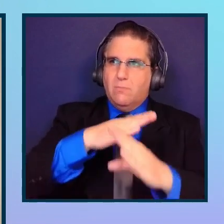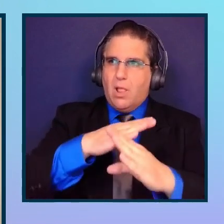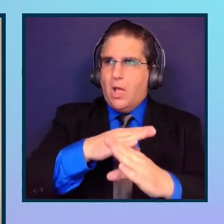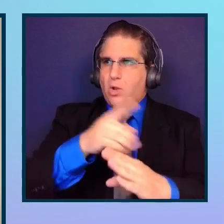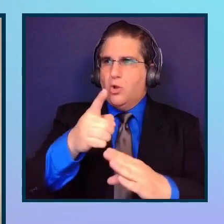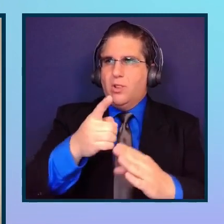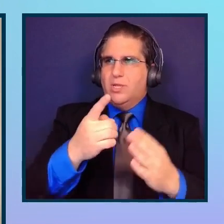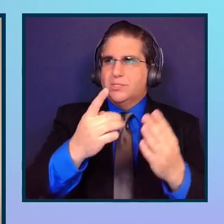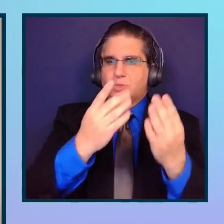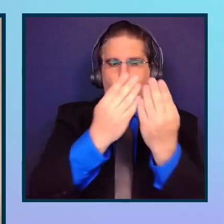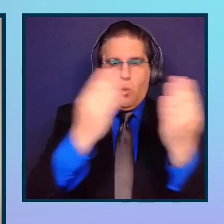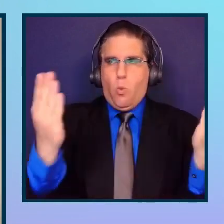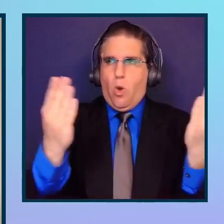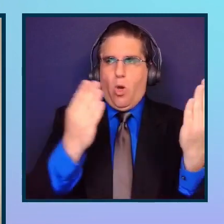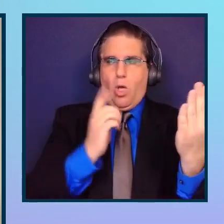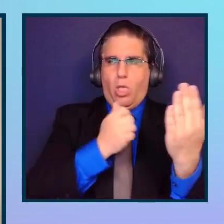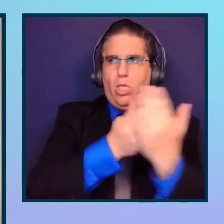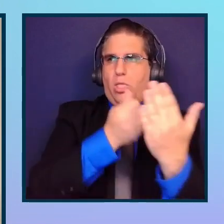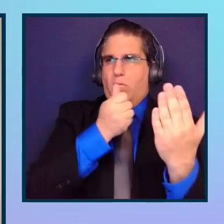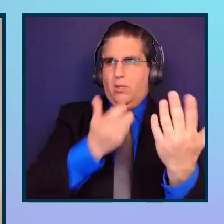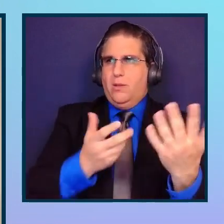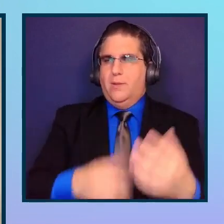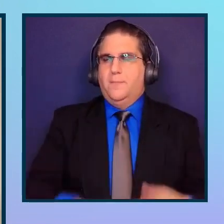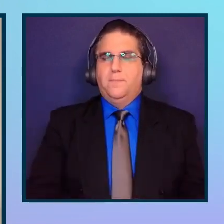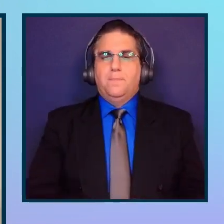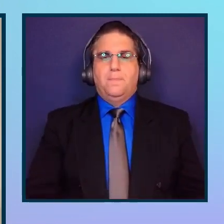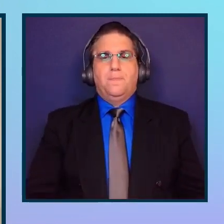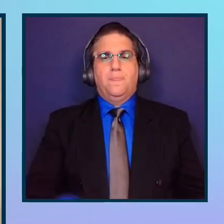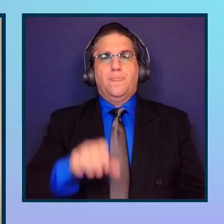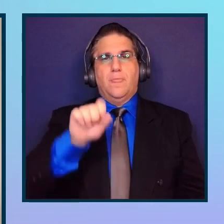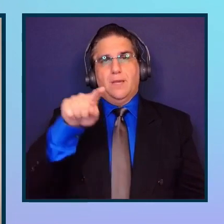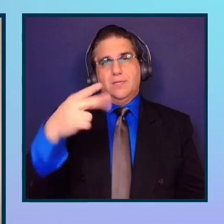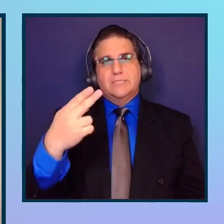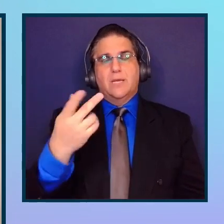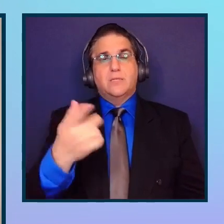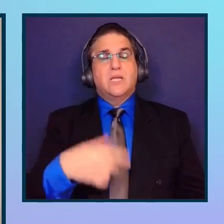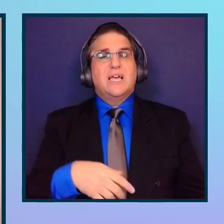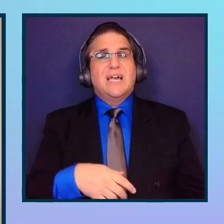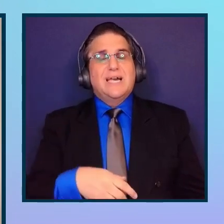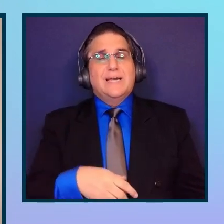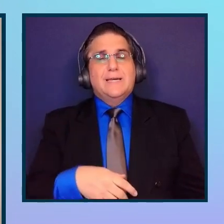Yeah. One of the things about navigating internal conversation